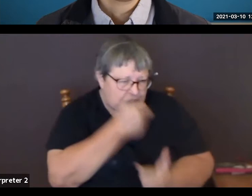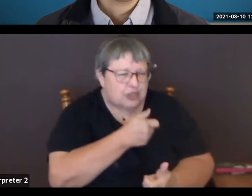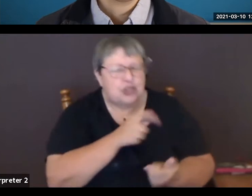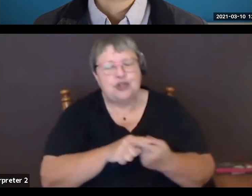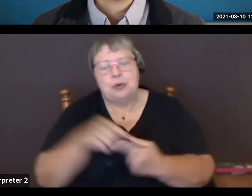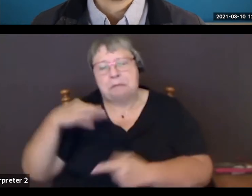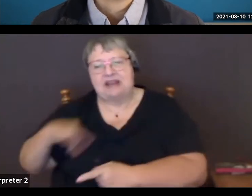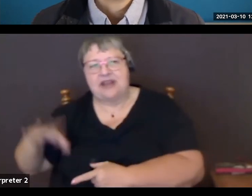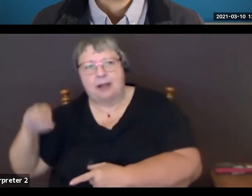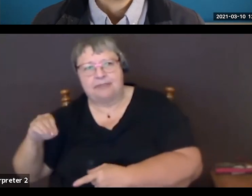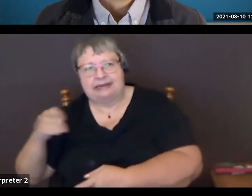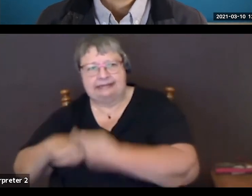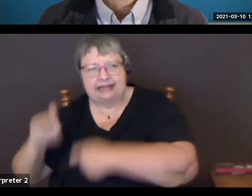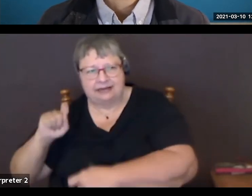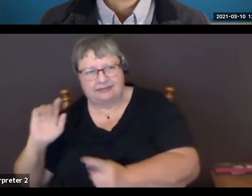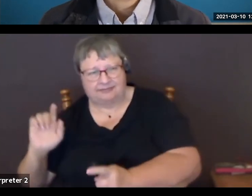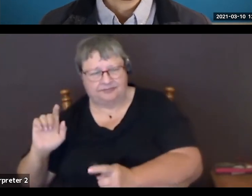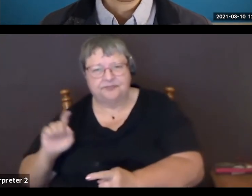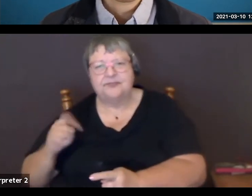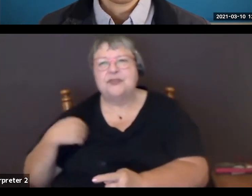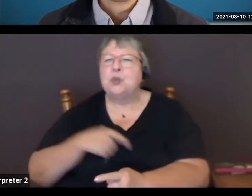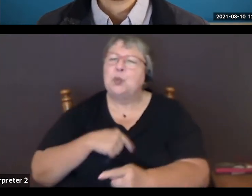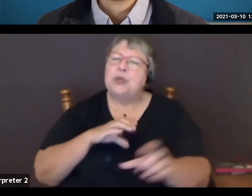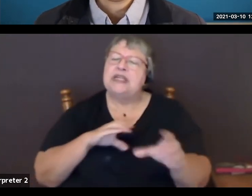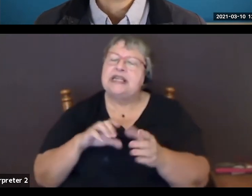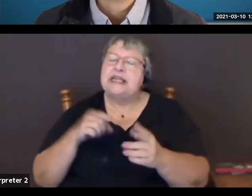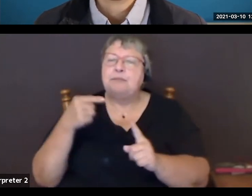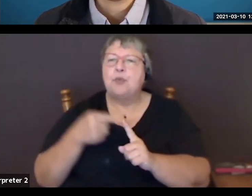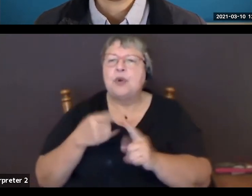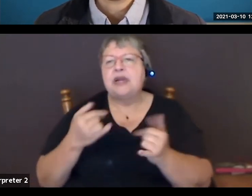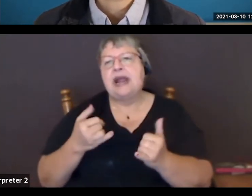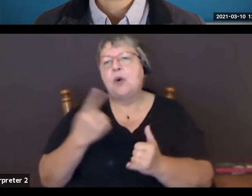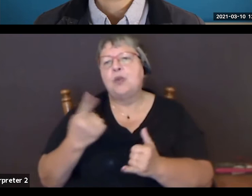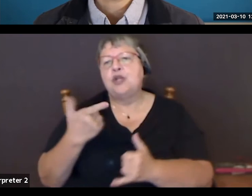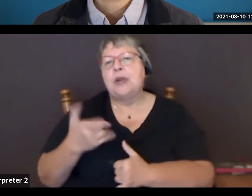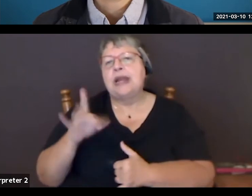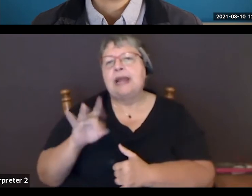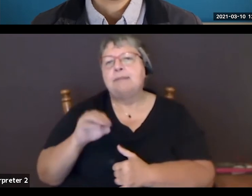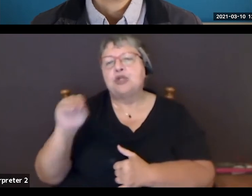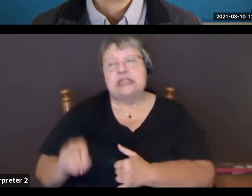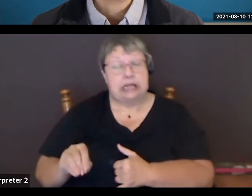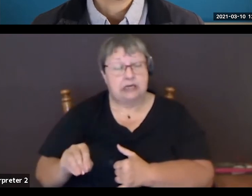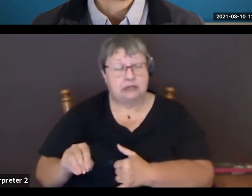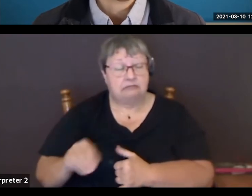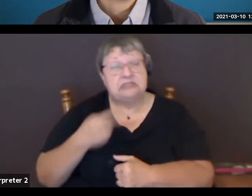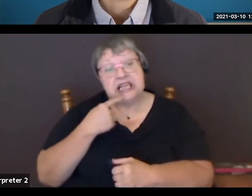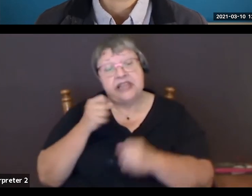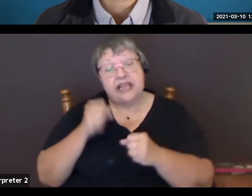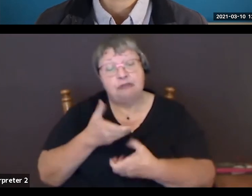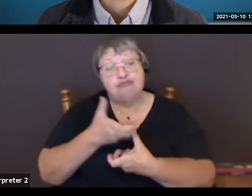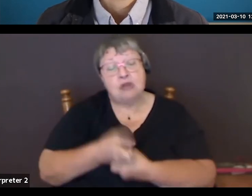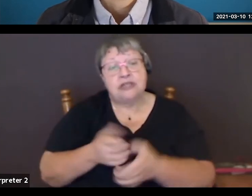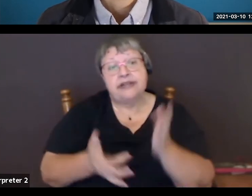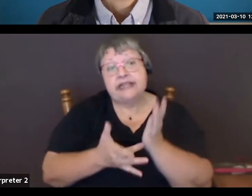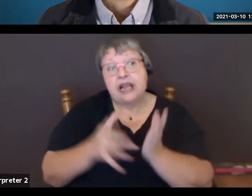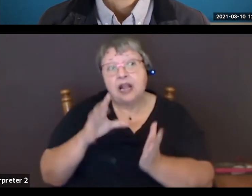And according to a Pew survey. We've reached a point where only 28% of Americans say that they can trust tech companies to do what's right, most of the time.